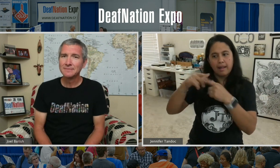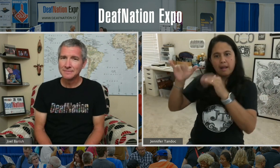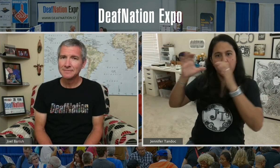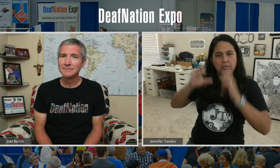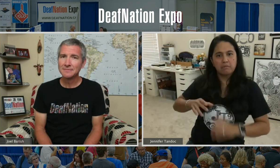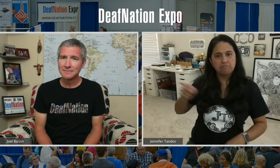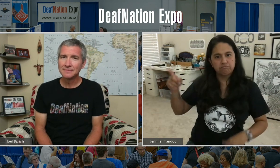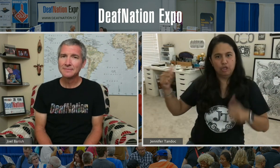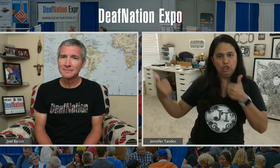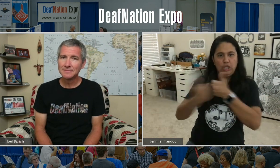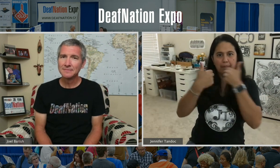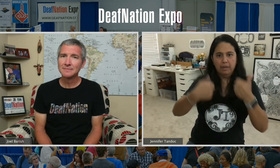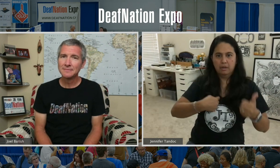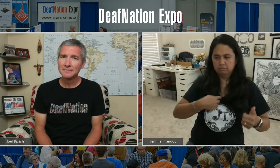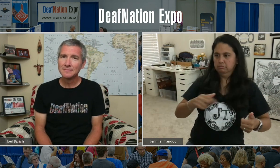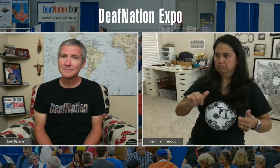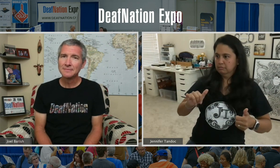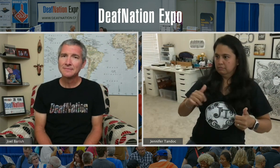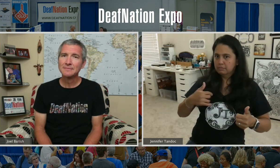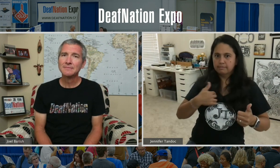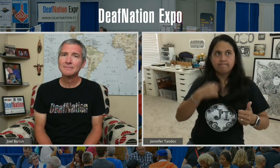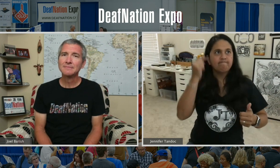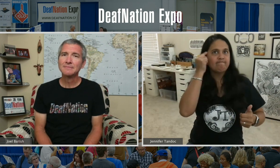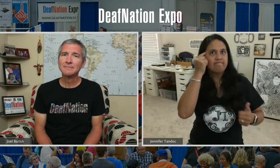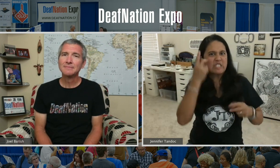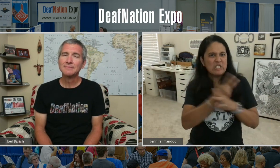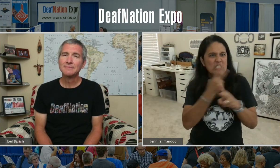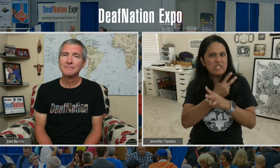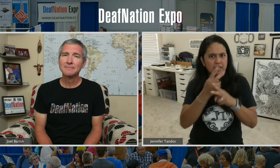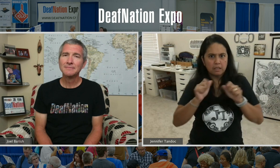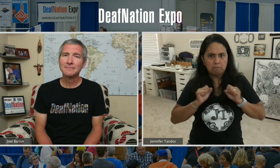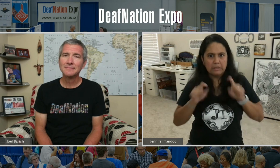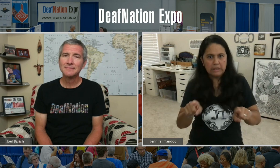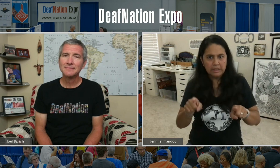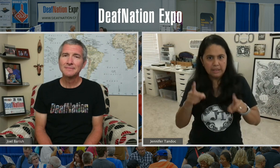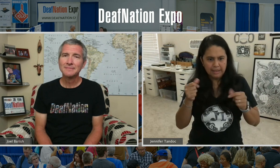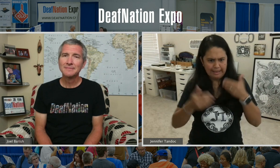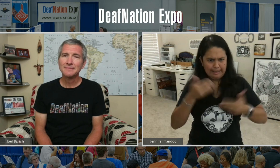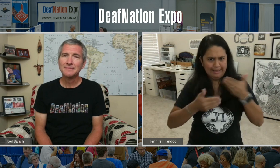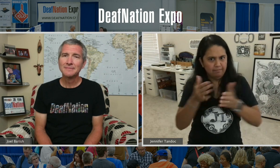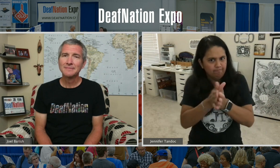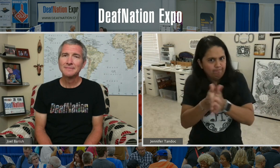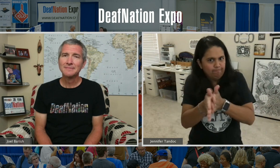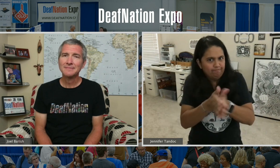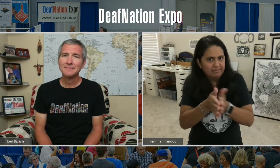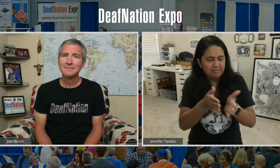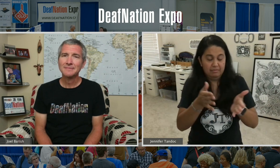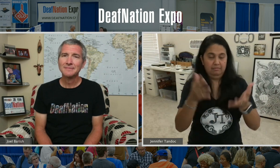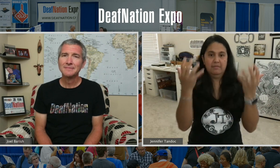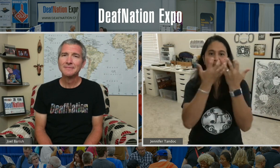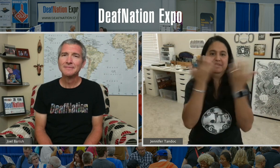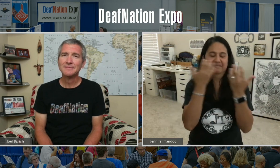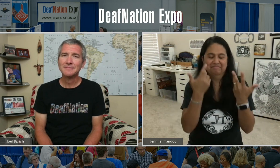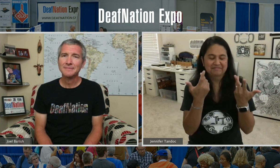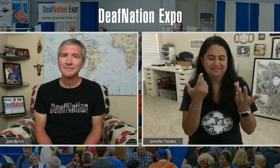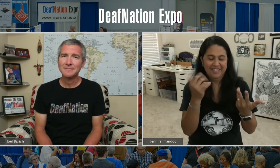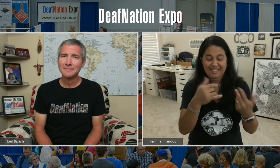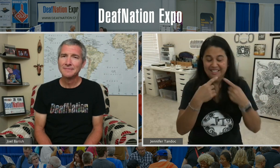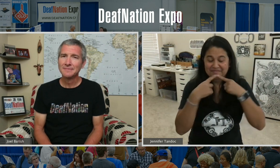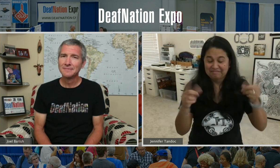Thanks to that client for challenging me. I did it on the spur of the moment and it turned out well.